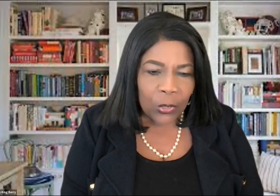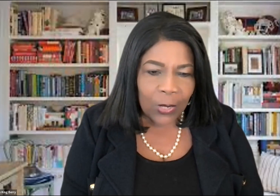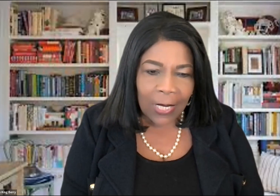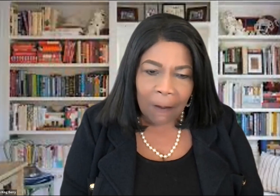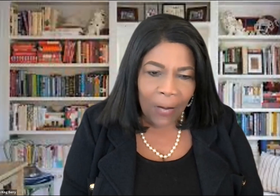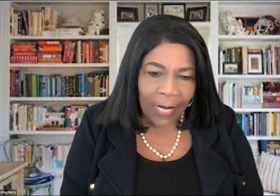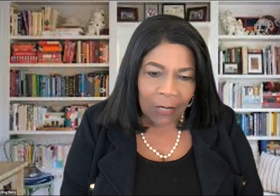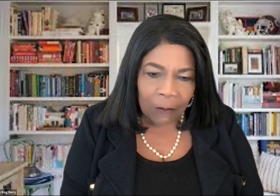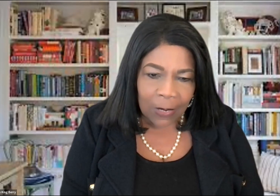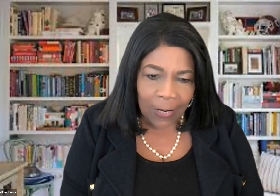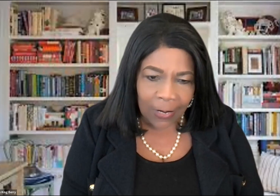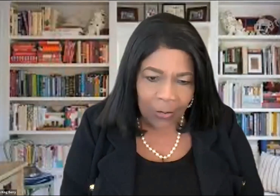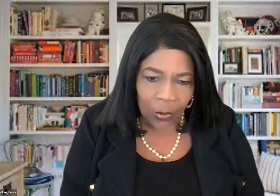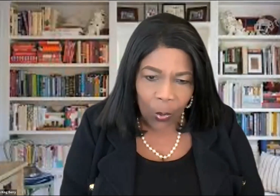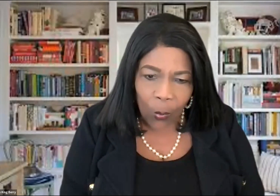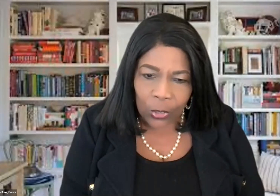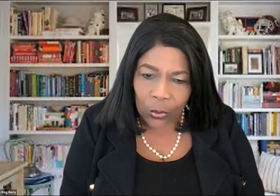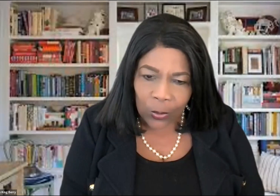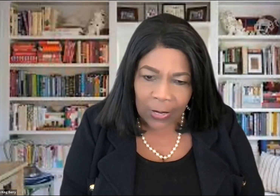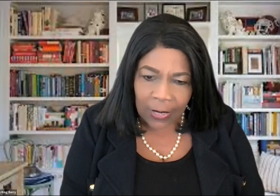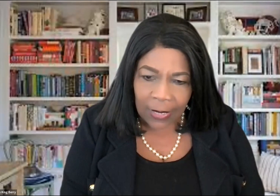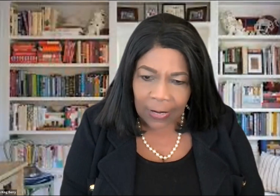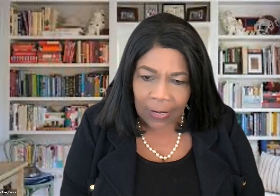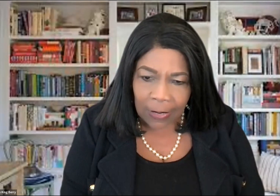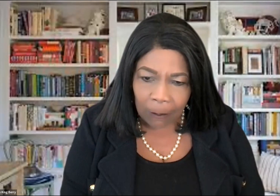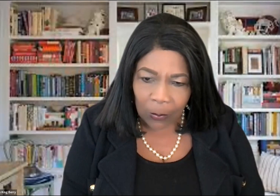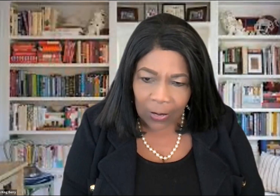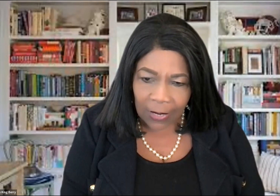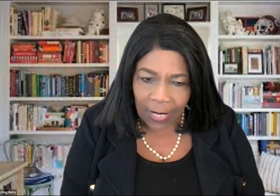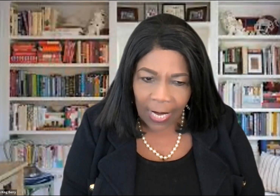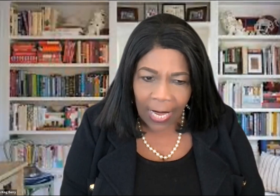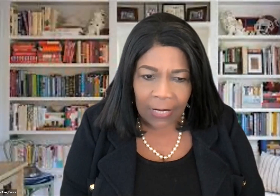We look forward to the impact of these lessons on students in the Dc.